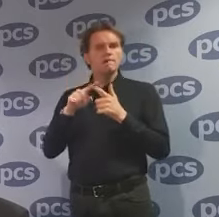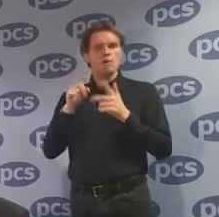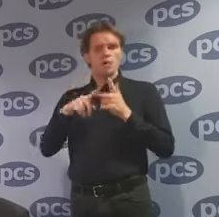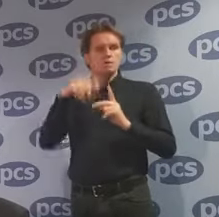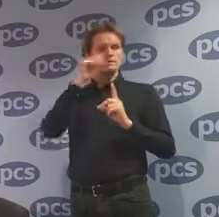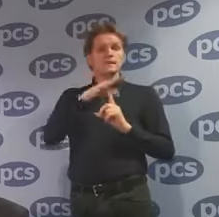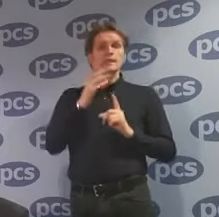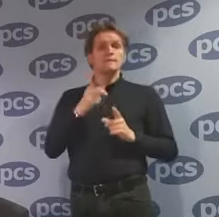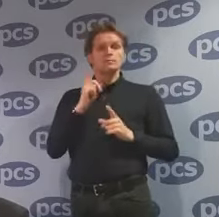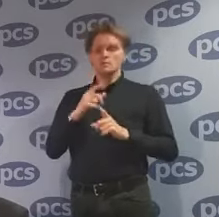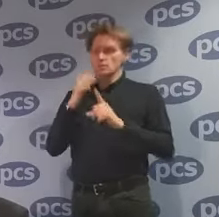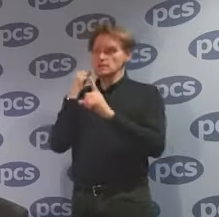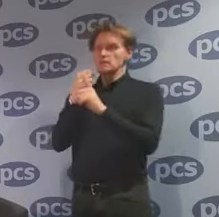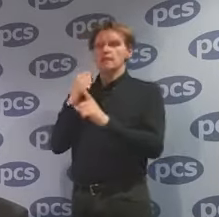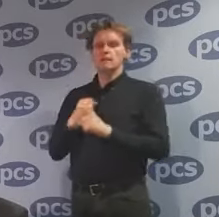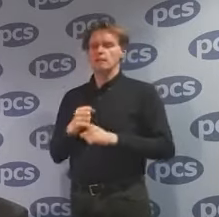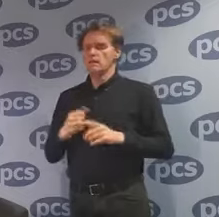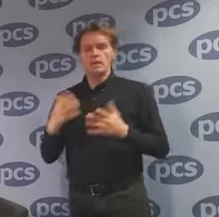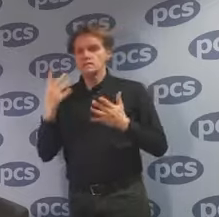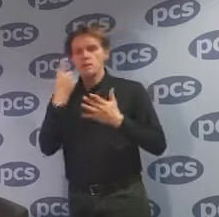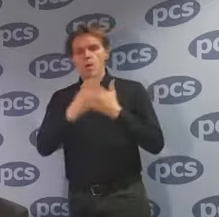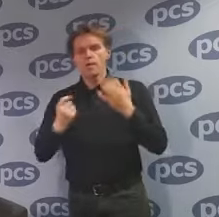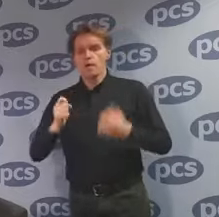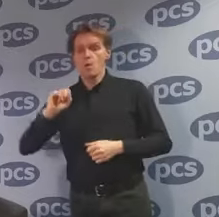don't just get 1% pay raises we actually don't get any pay